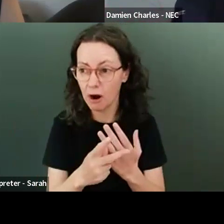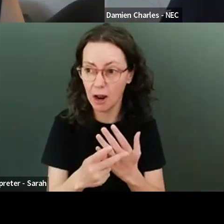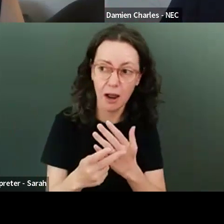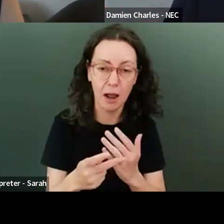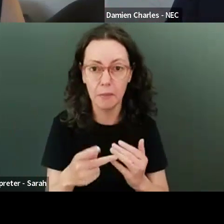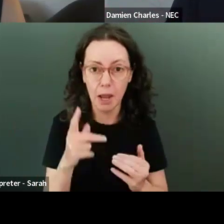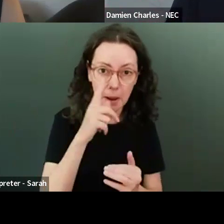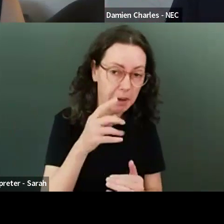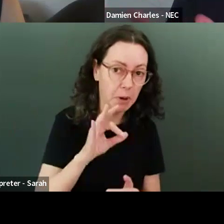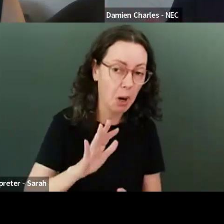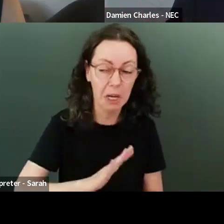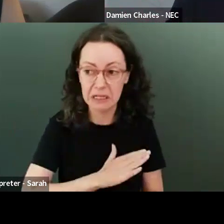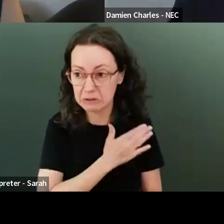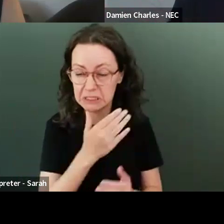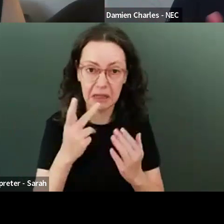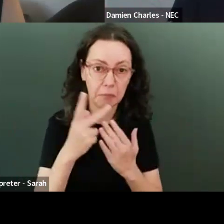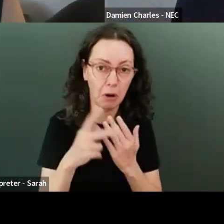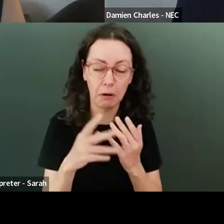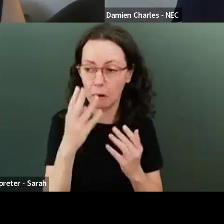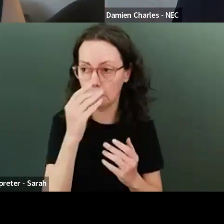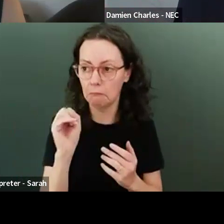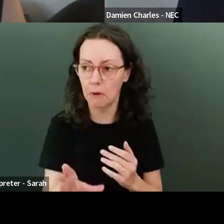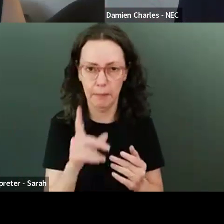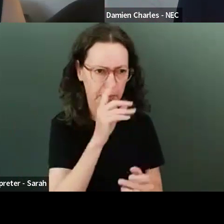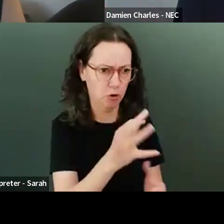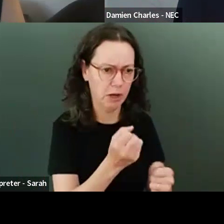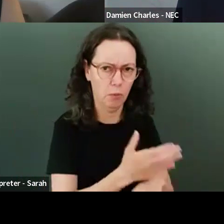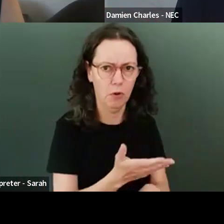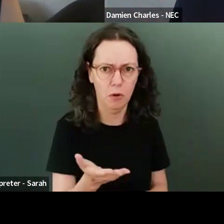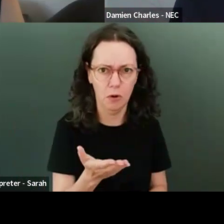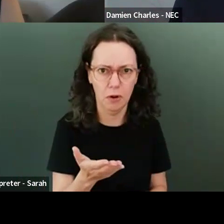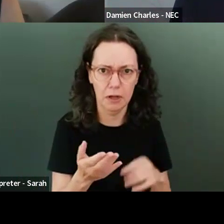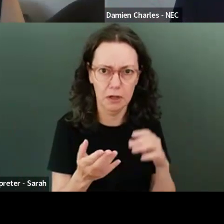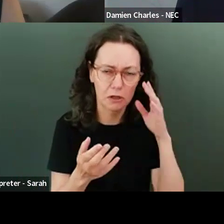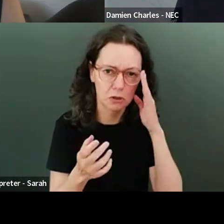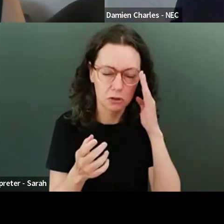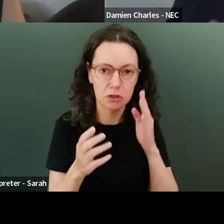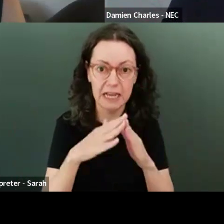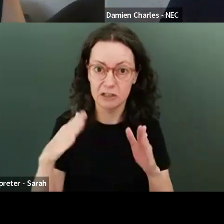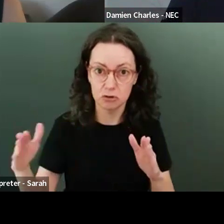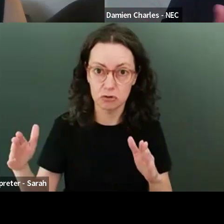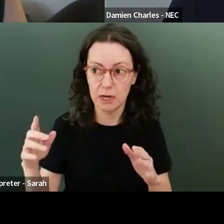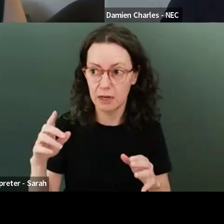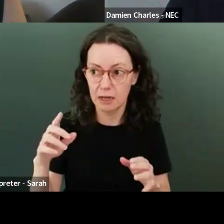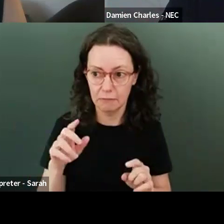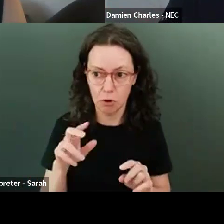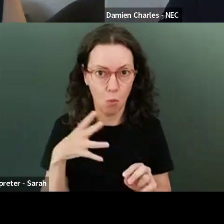connecting in with industry and so I think that that's a key, and from an industry perspective you know people